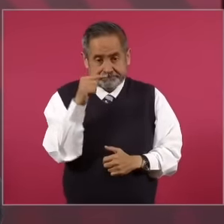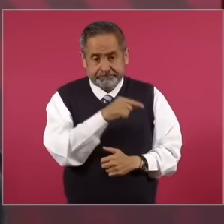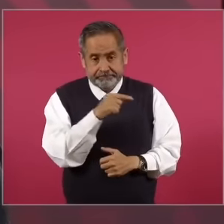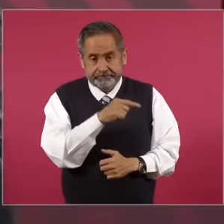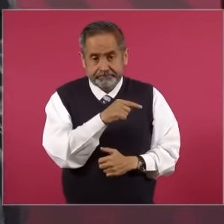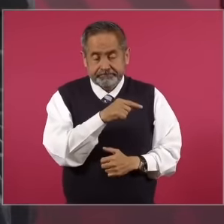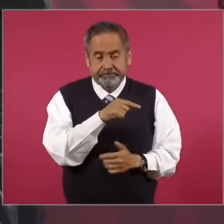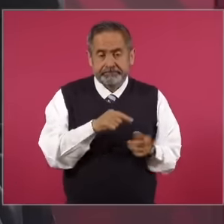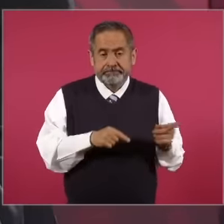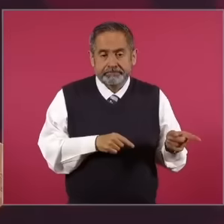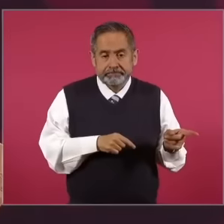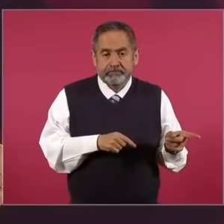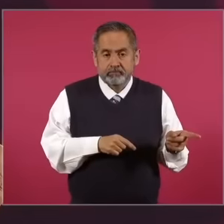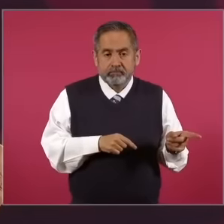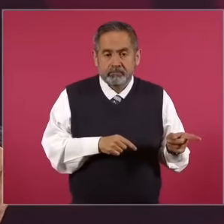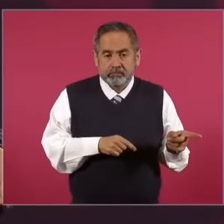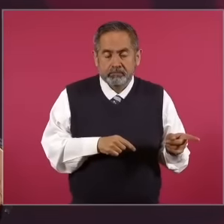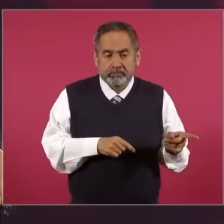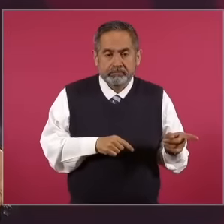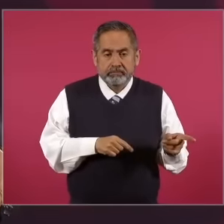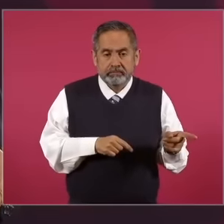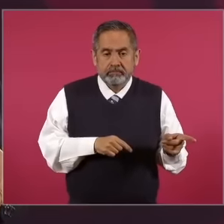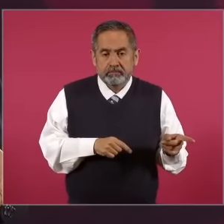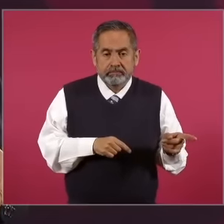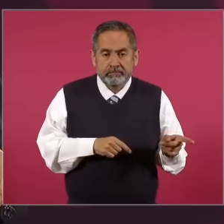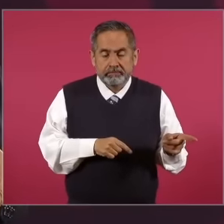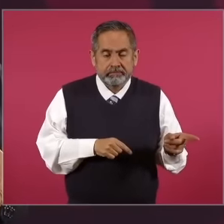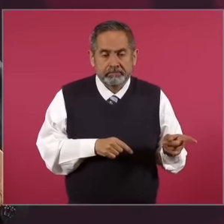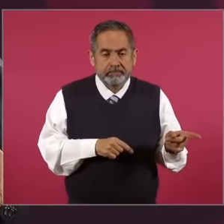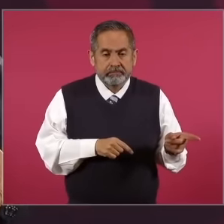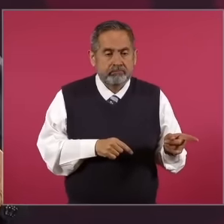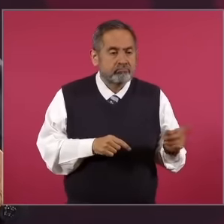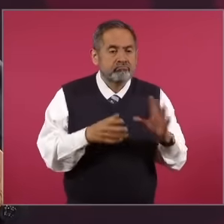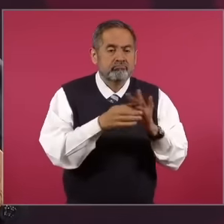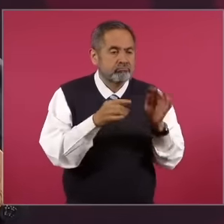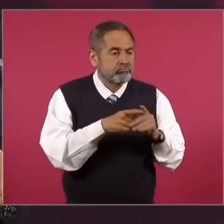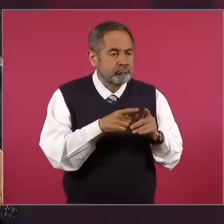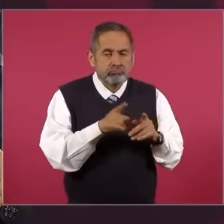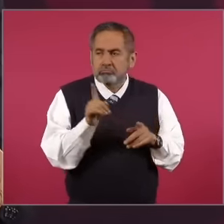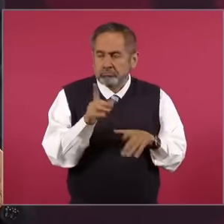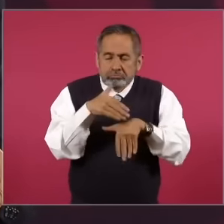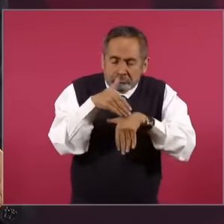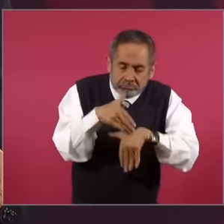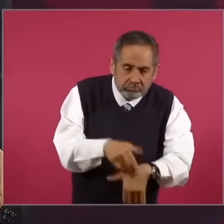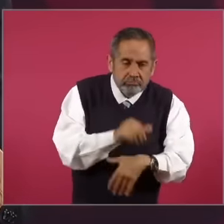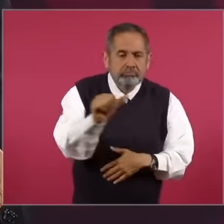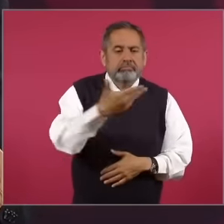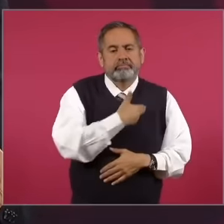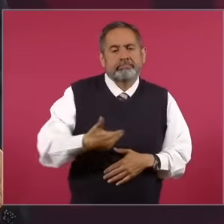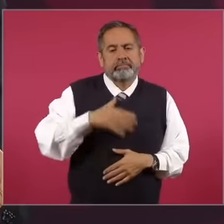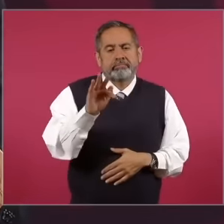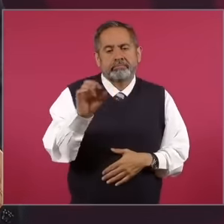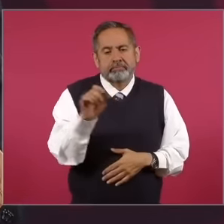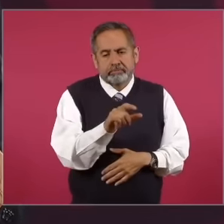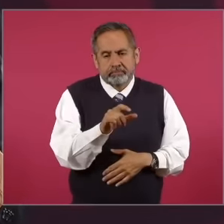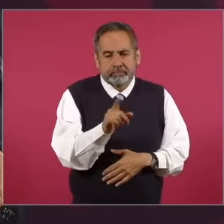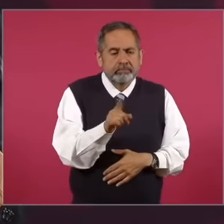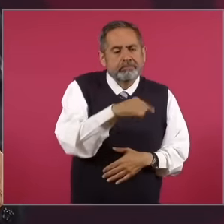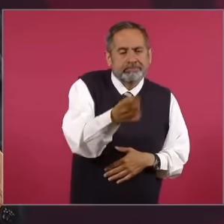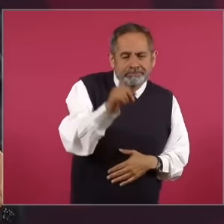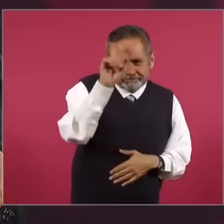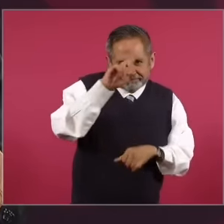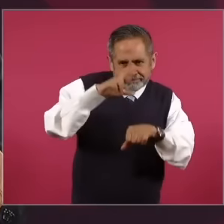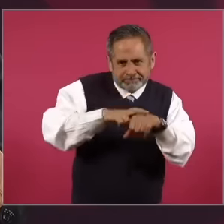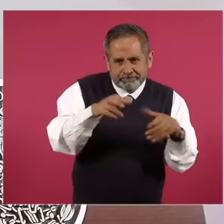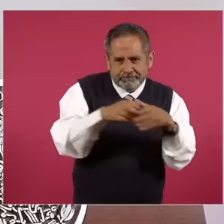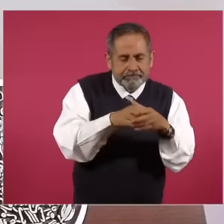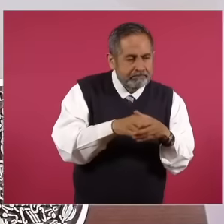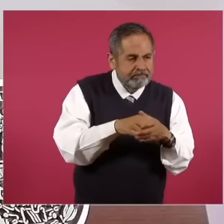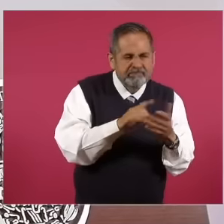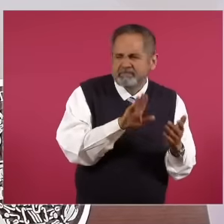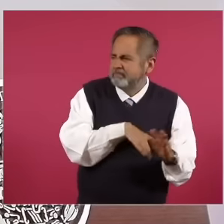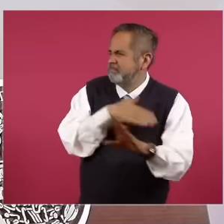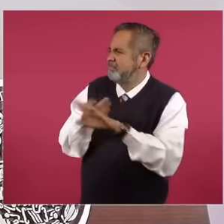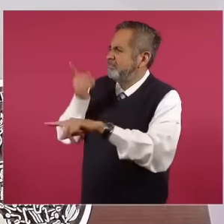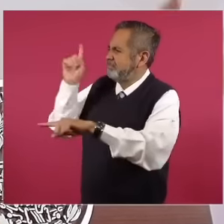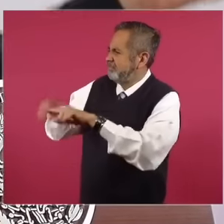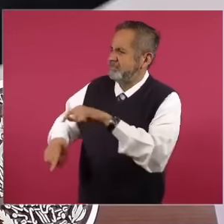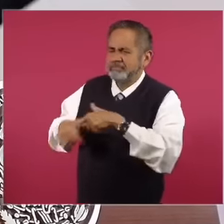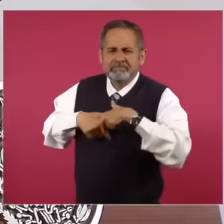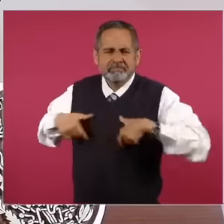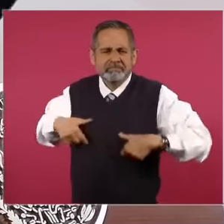listened to Fox and Fox's advisors to unseat me and all the ministers at